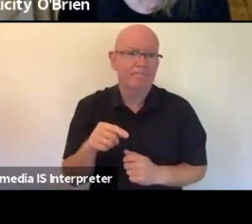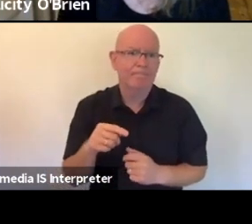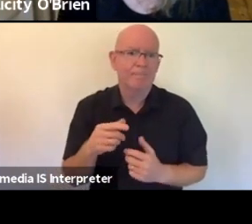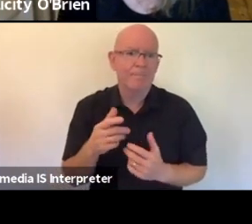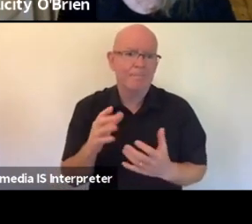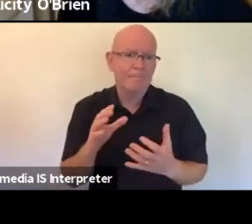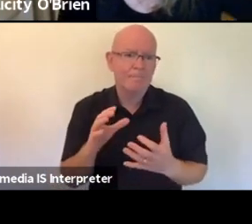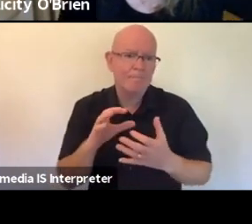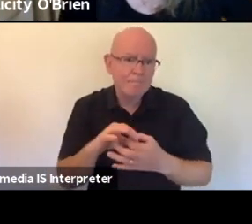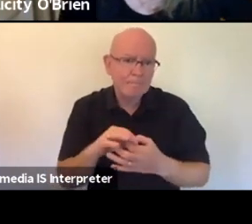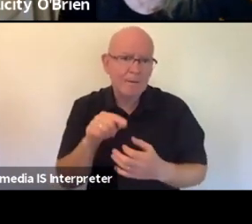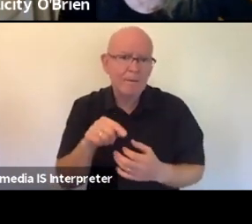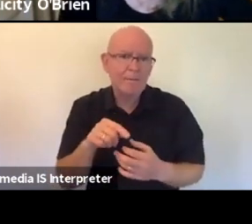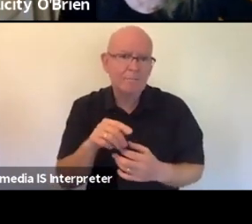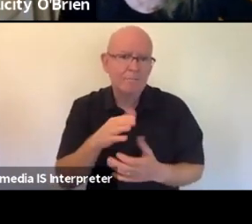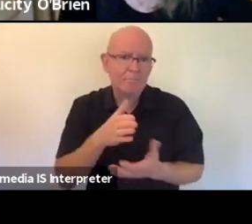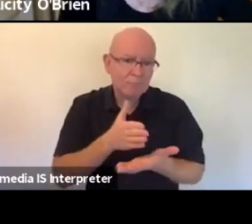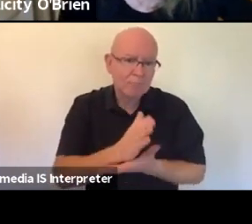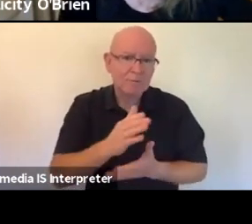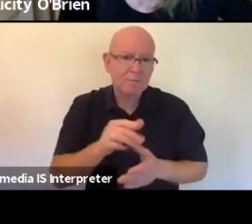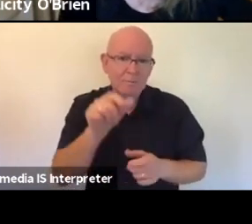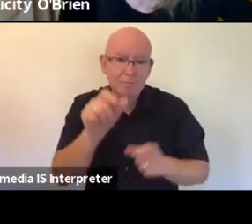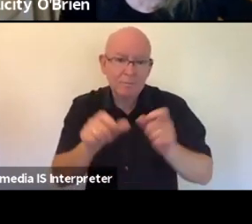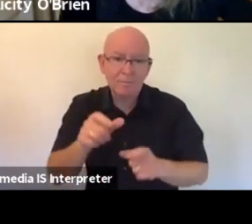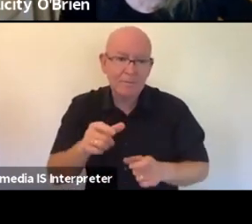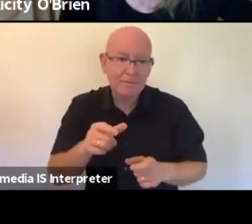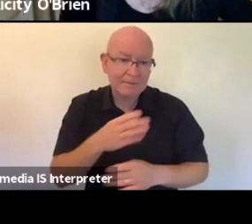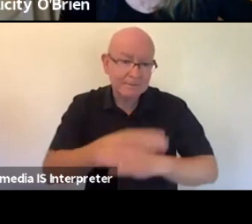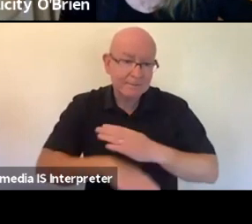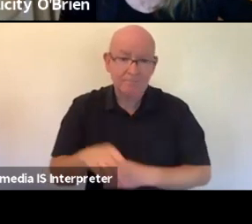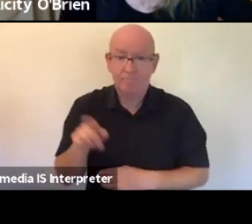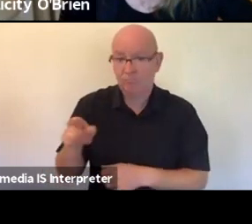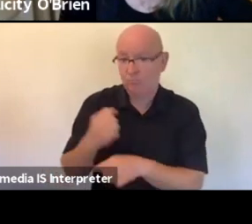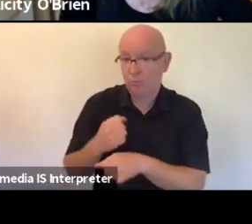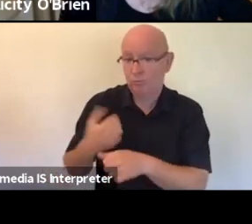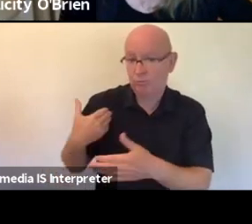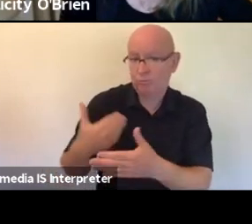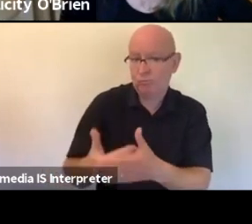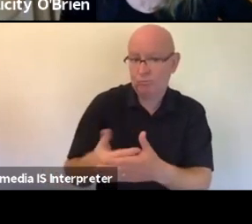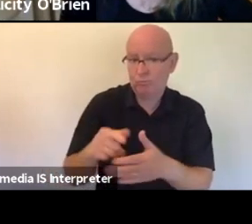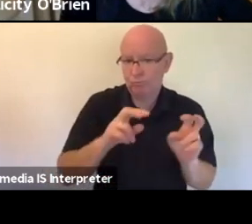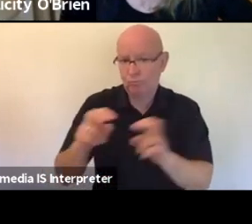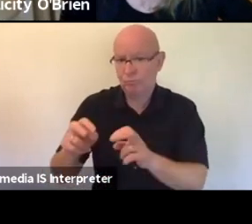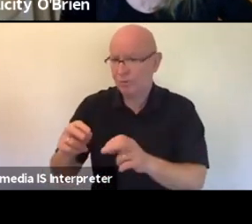After our Indian representative we will have Fatima Wangare from Inclusion Africa.